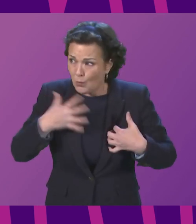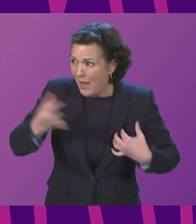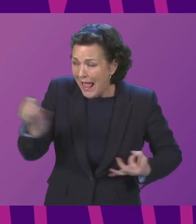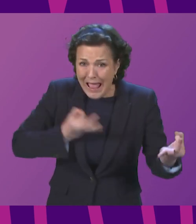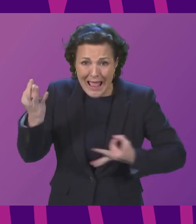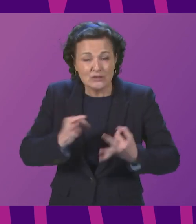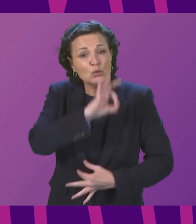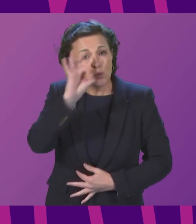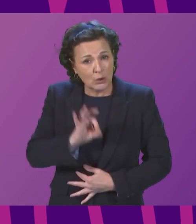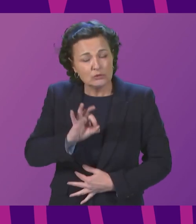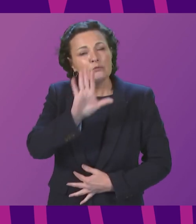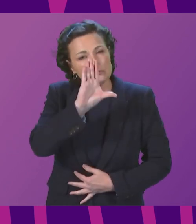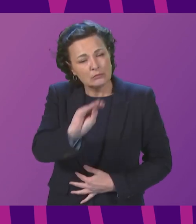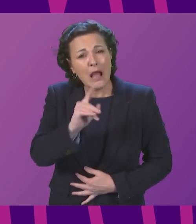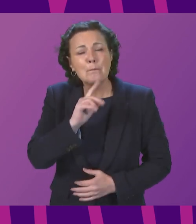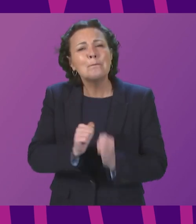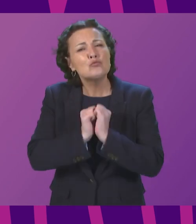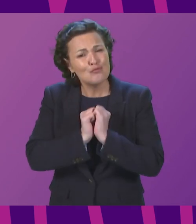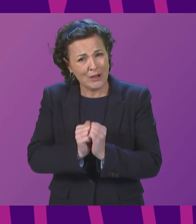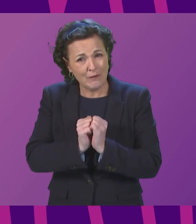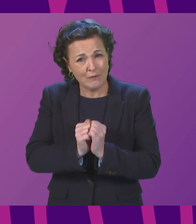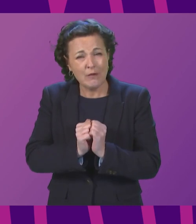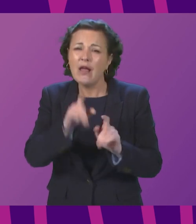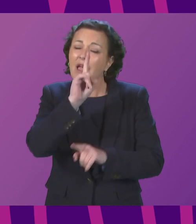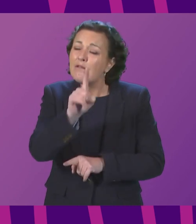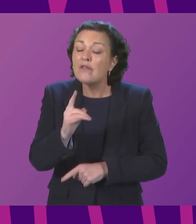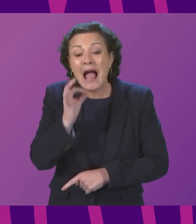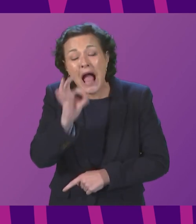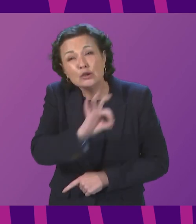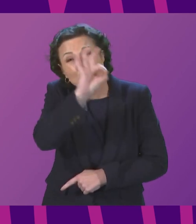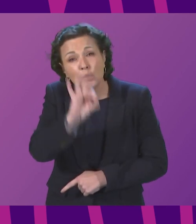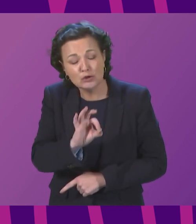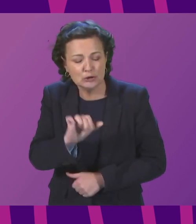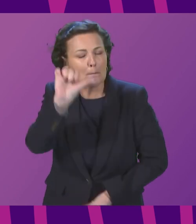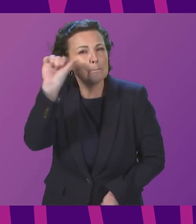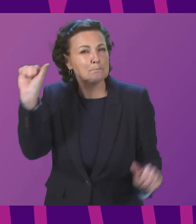Minister. I would be grateful for more succinct questions and responses. It is my intention